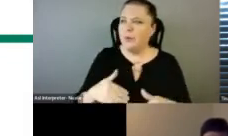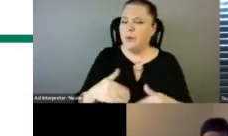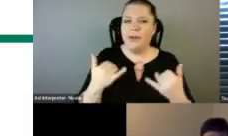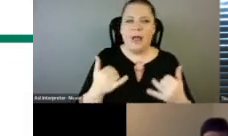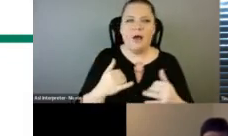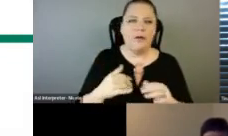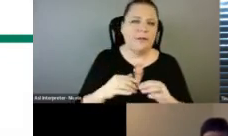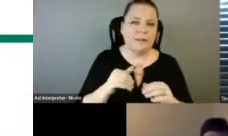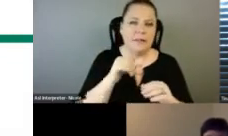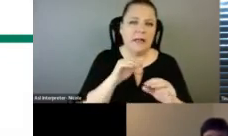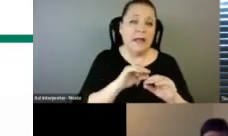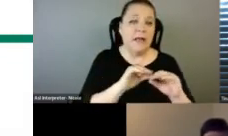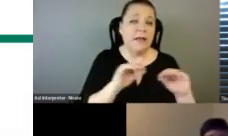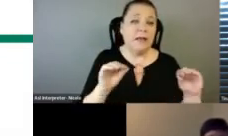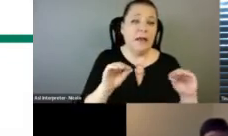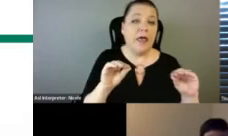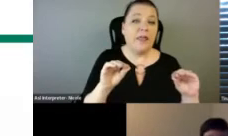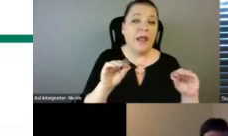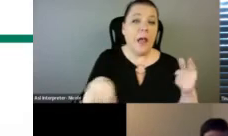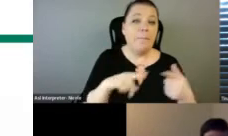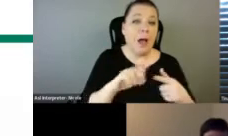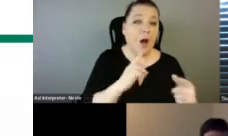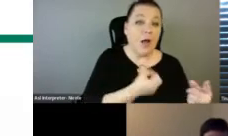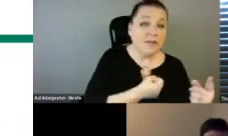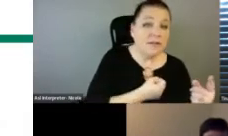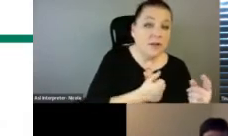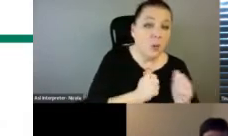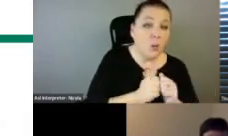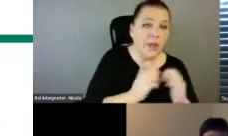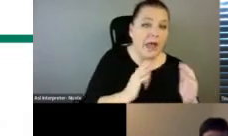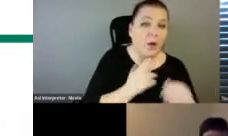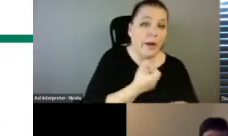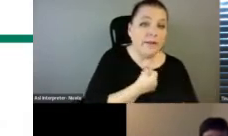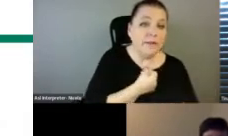about us without us. And so I just want to share that with you